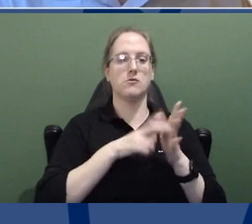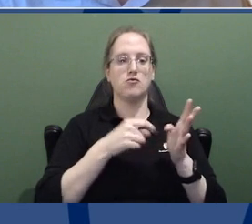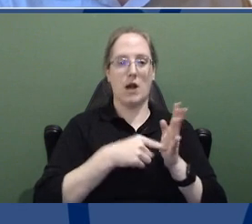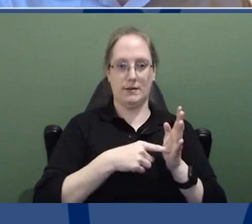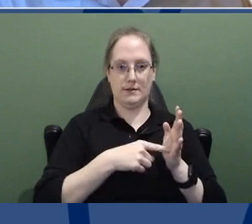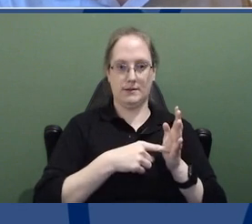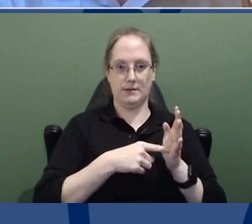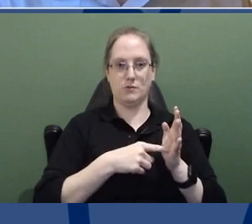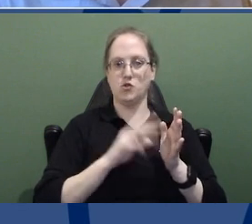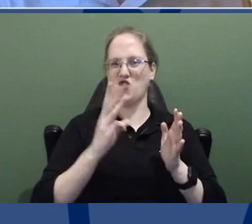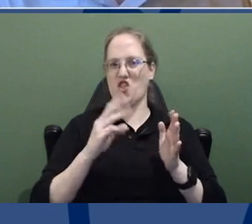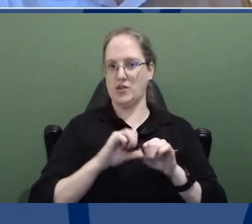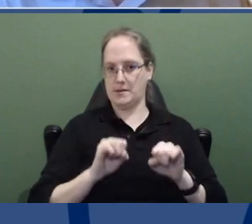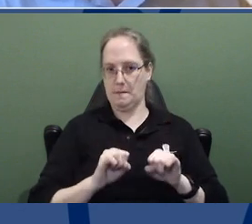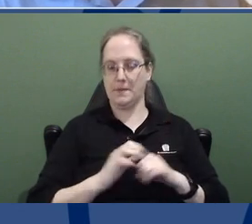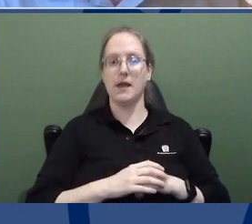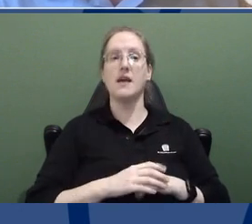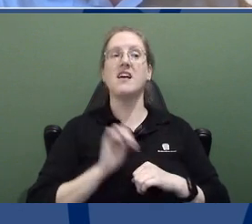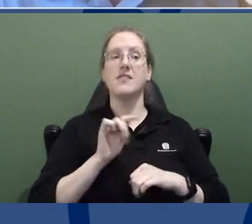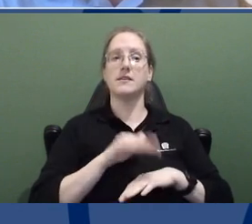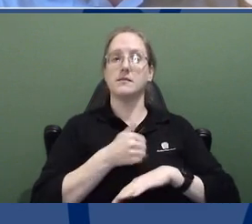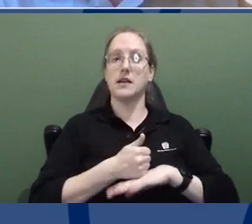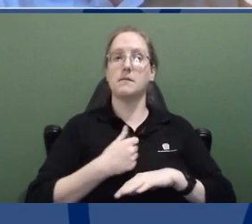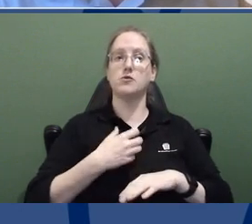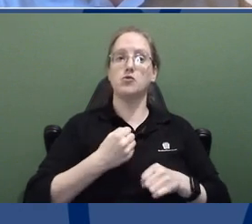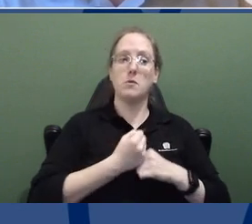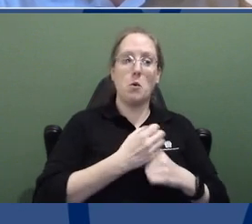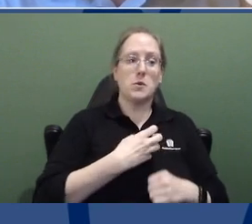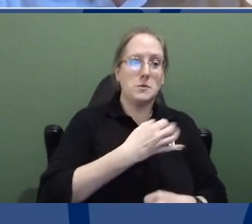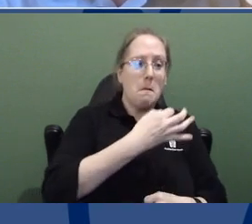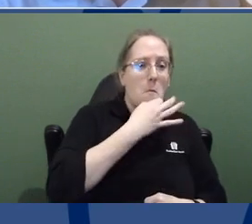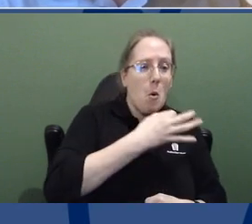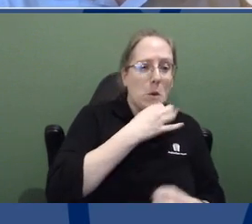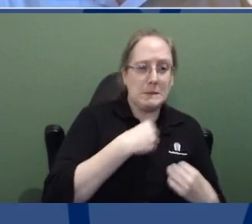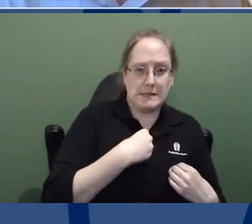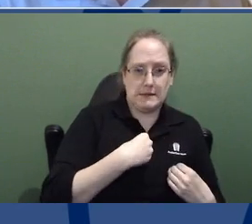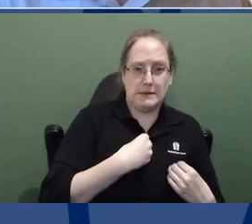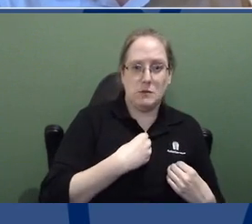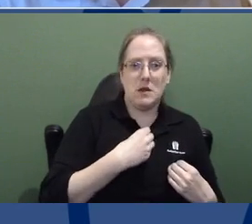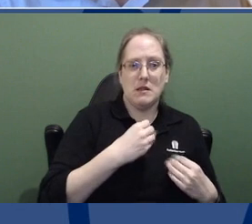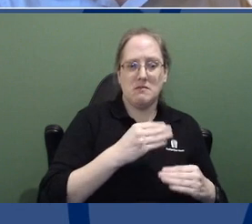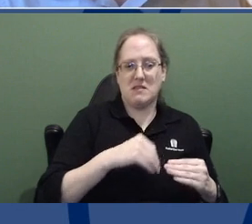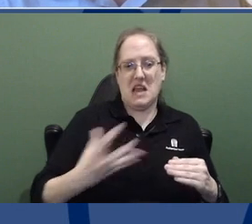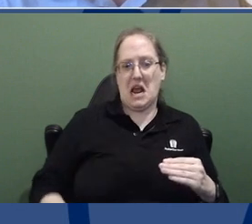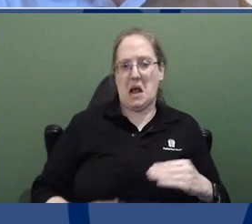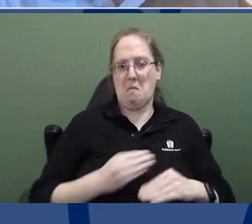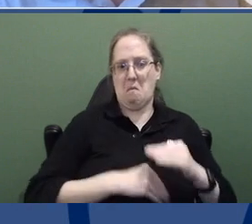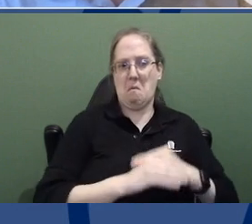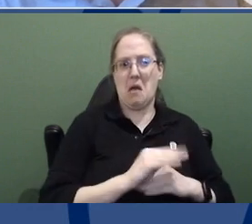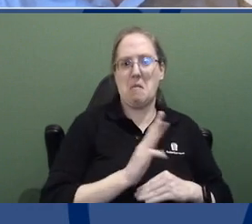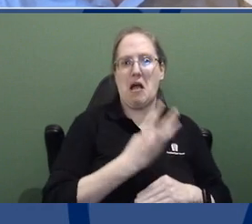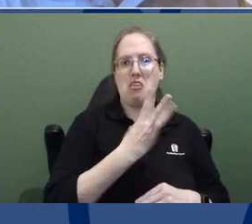much smaller businesses, with a turnover in the range of between 30,000 and $75,000 a